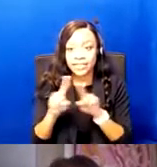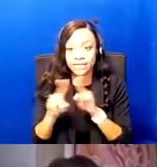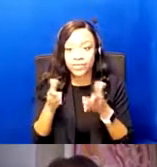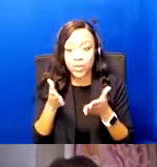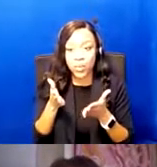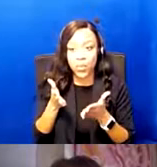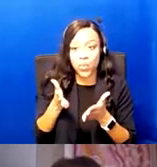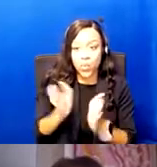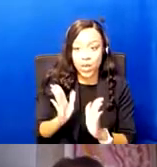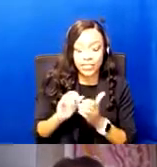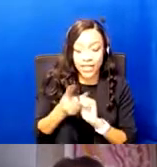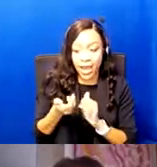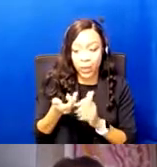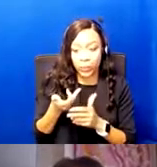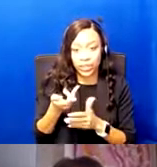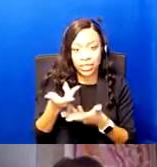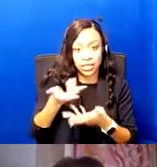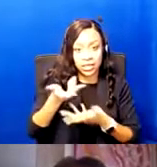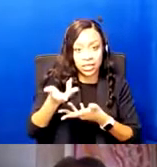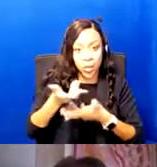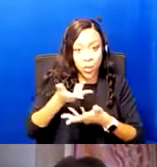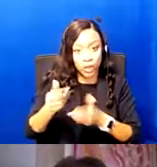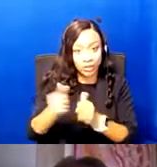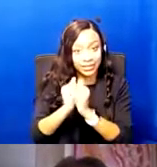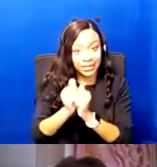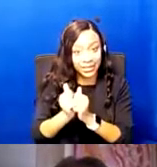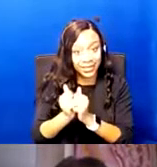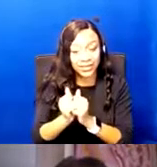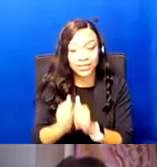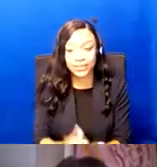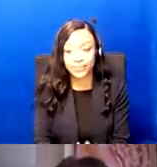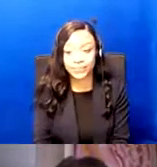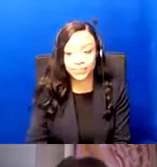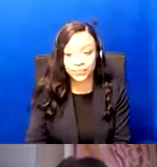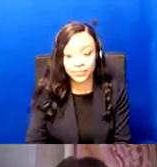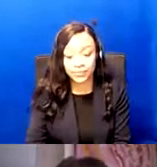I do think that there is something really powerful about